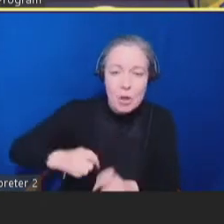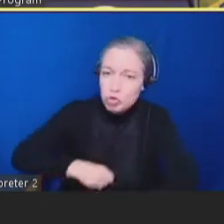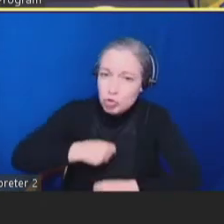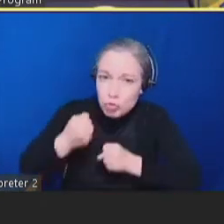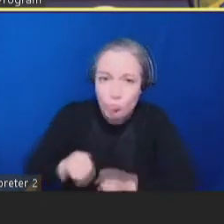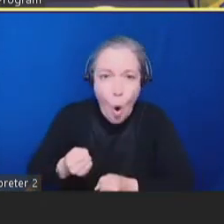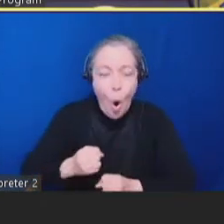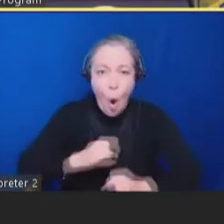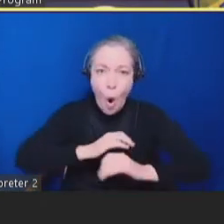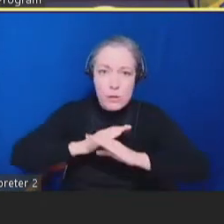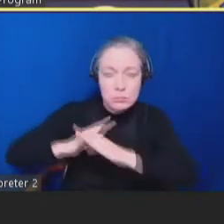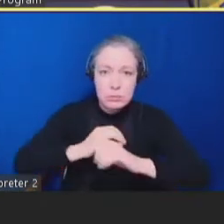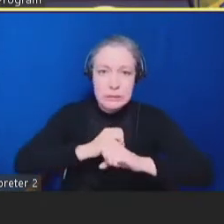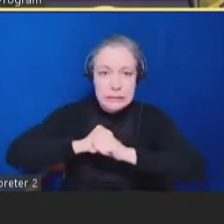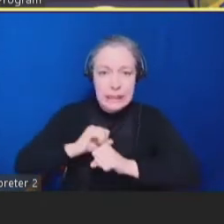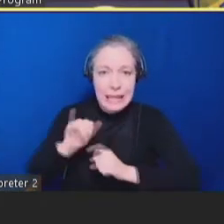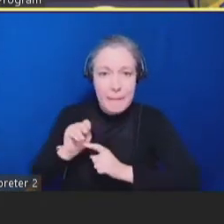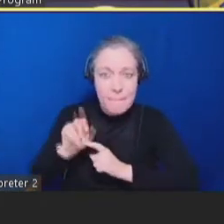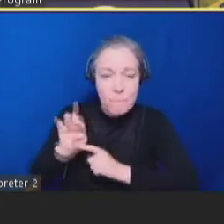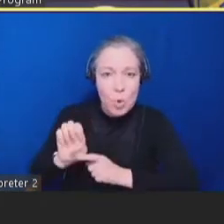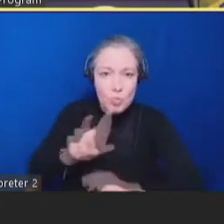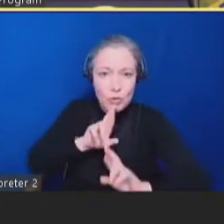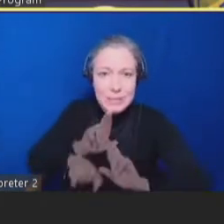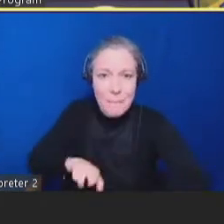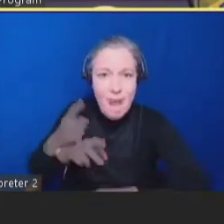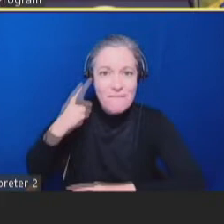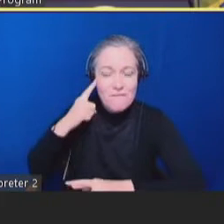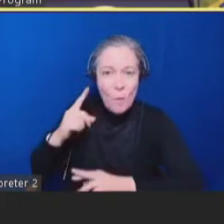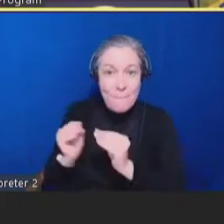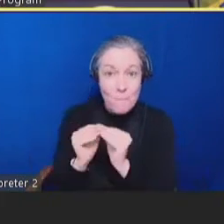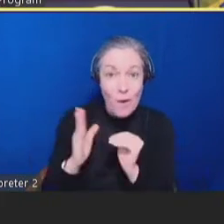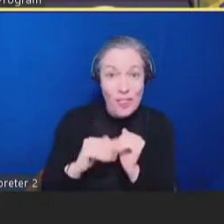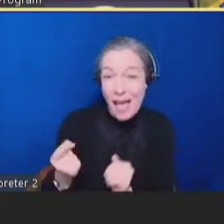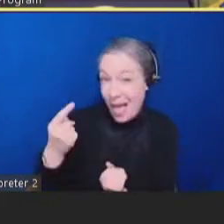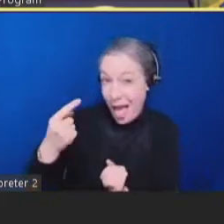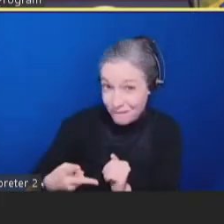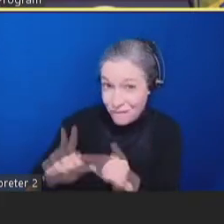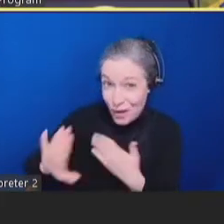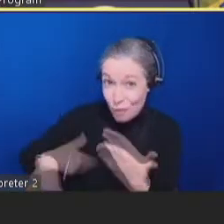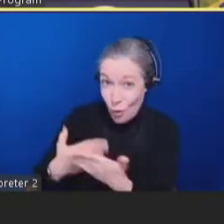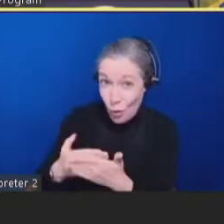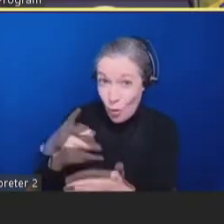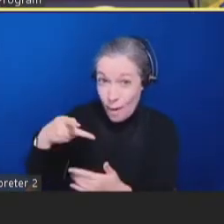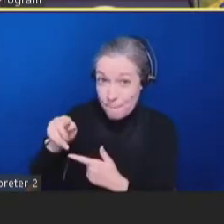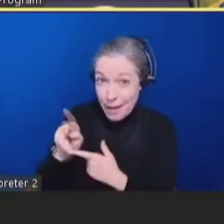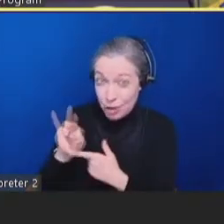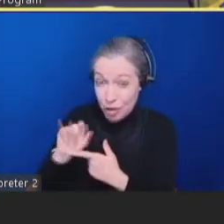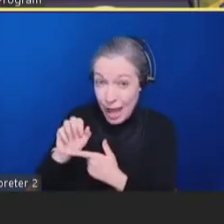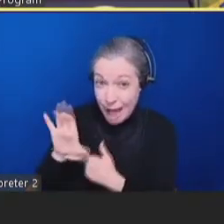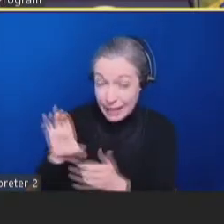patients treated, who also -- who generated immune response. These patients showed no signs